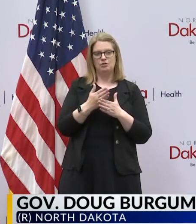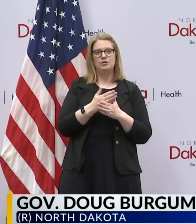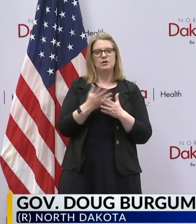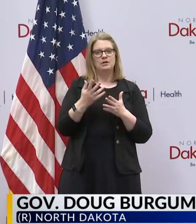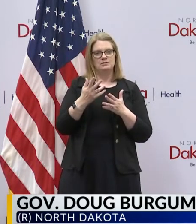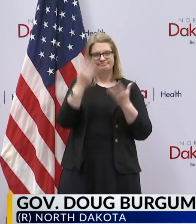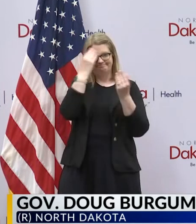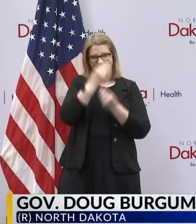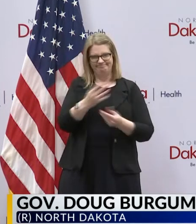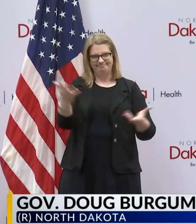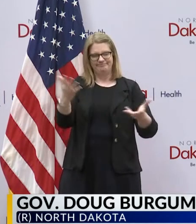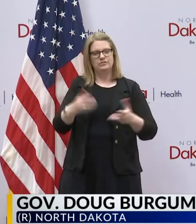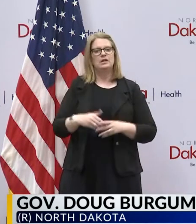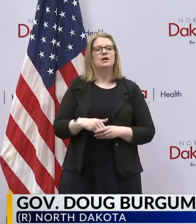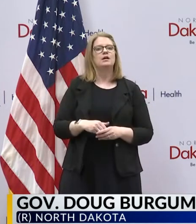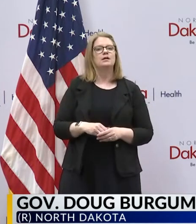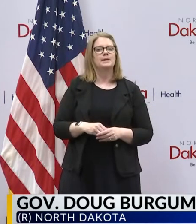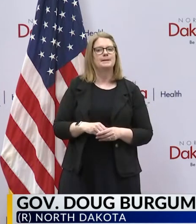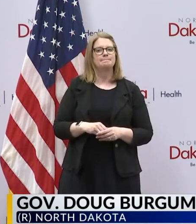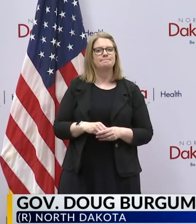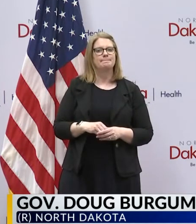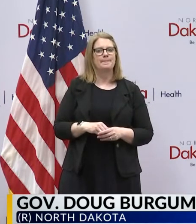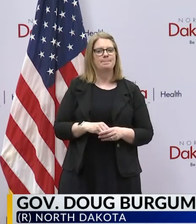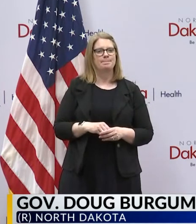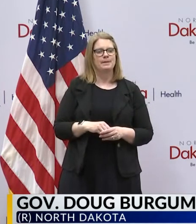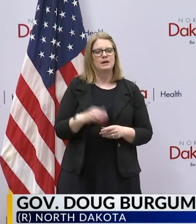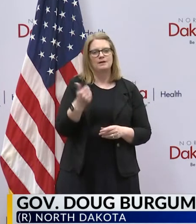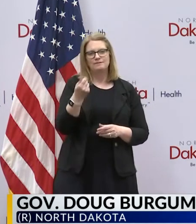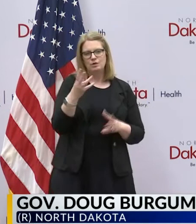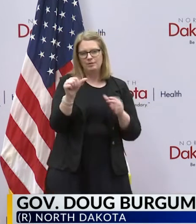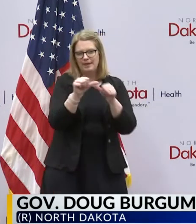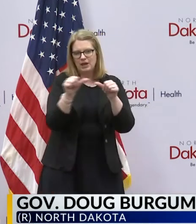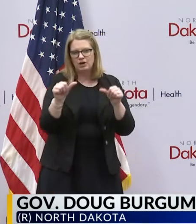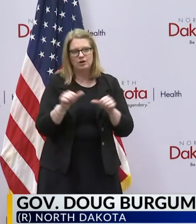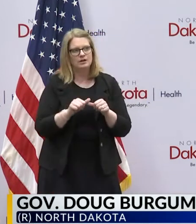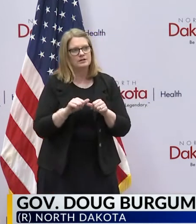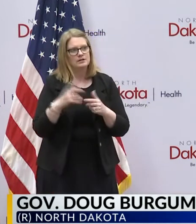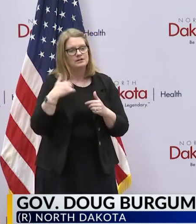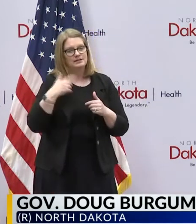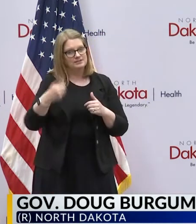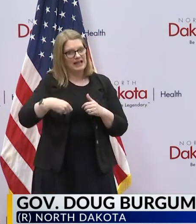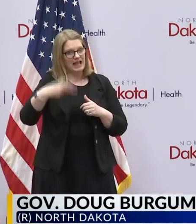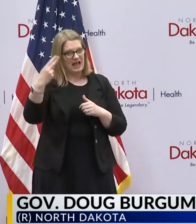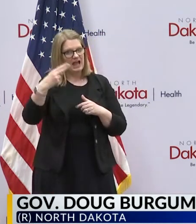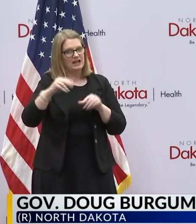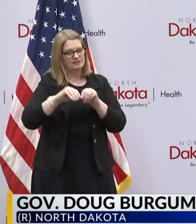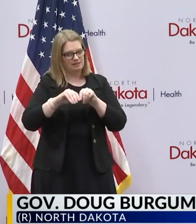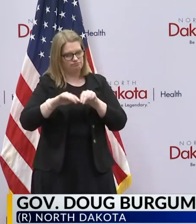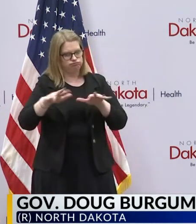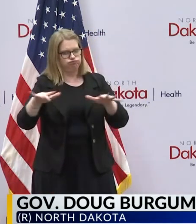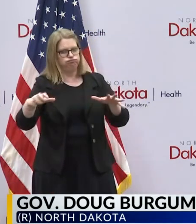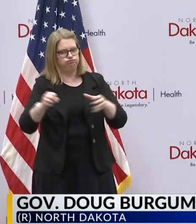THE CONTACT TRACING AND FROM WHAT WE'VE SHARED HERE, THAT ONE OF THE -- A COUPLE OF THE AREAS